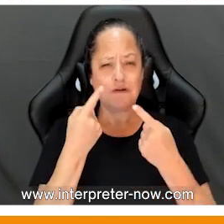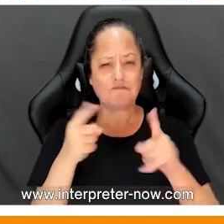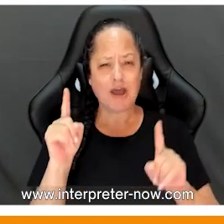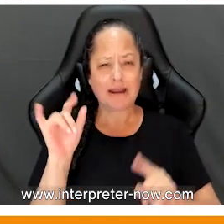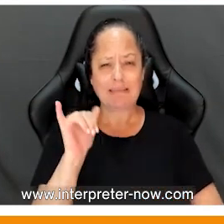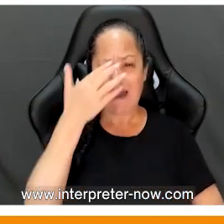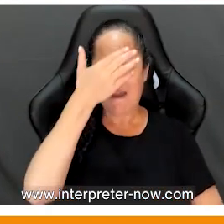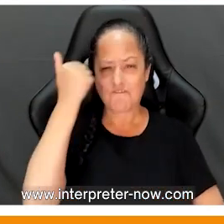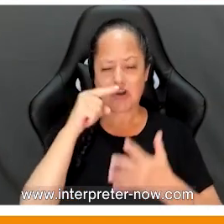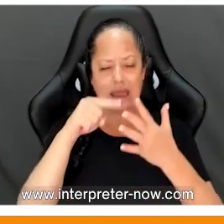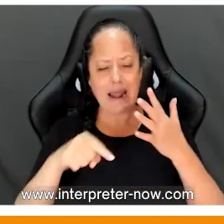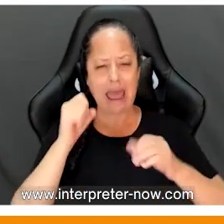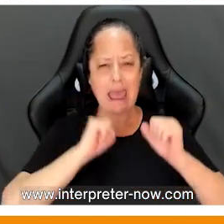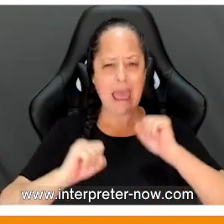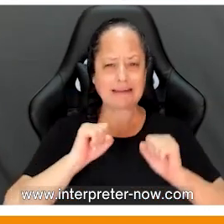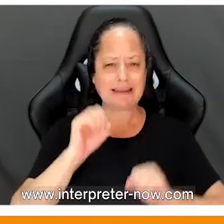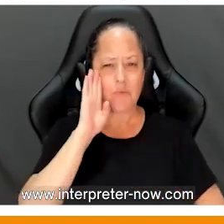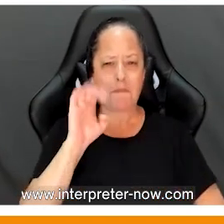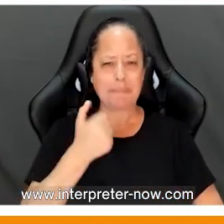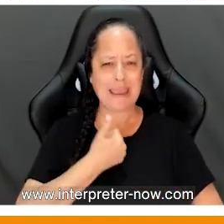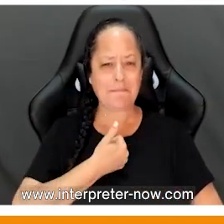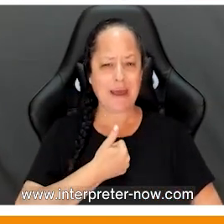you were finally like, "Forget all of this acting, I'm going to be myself?"